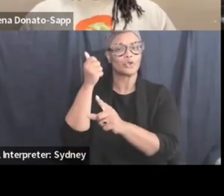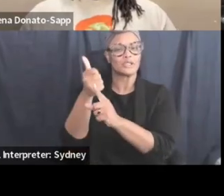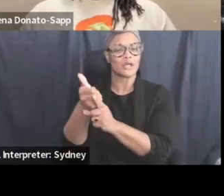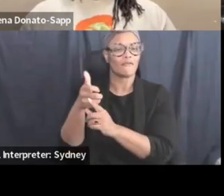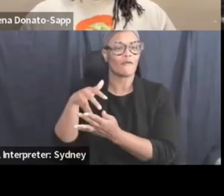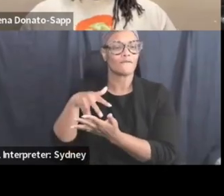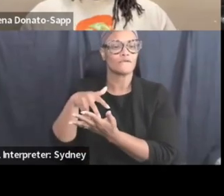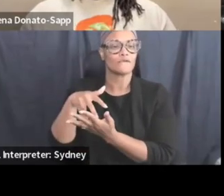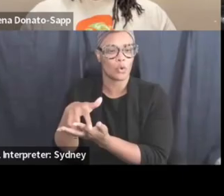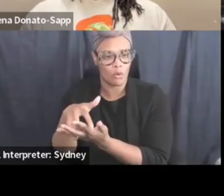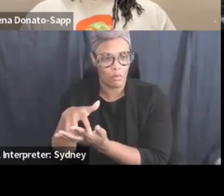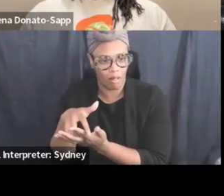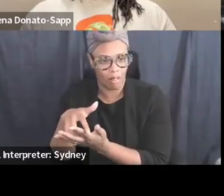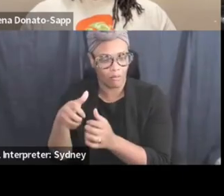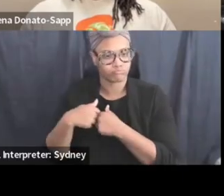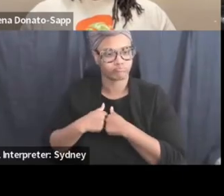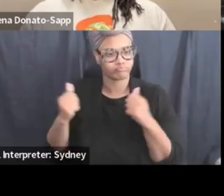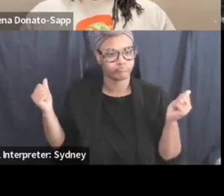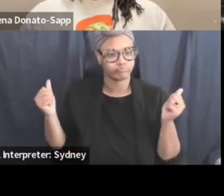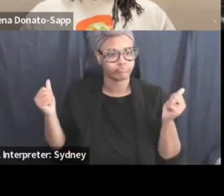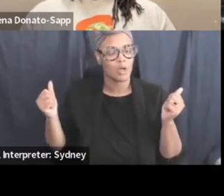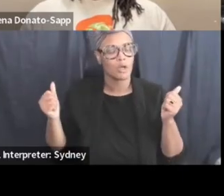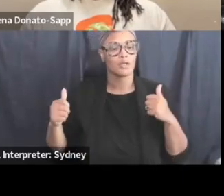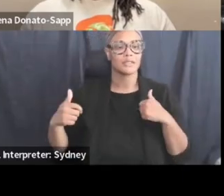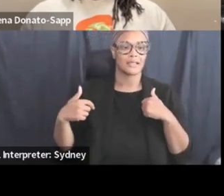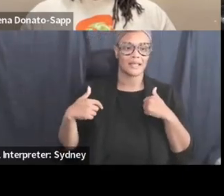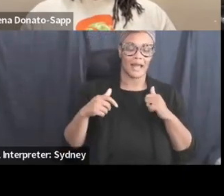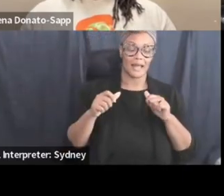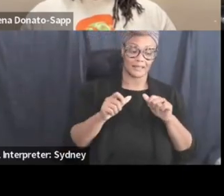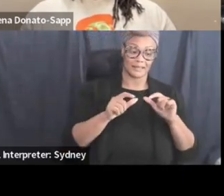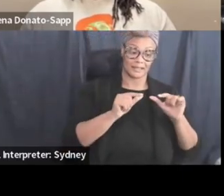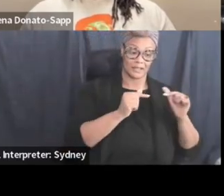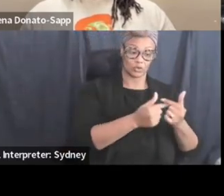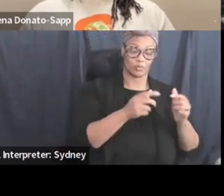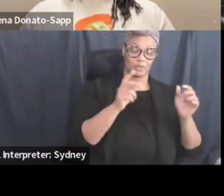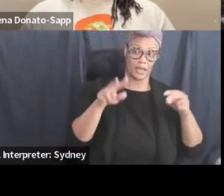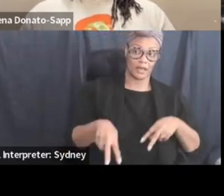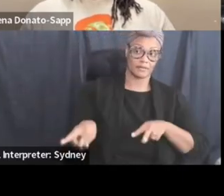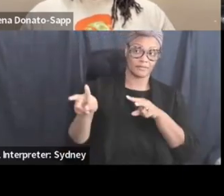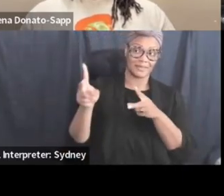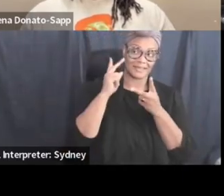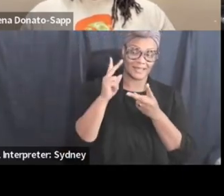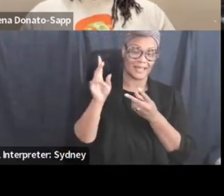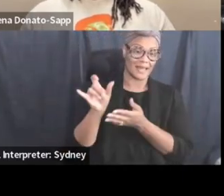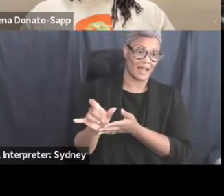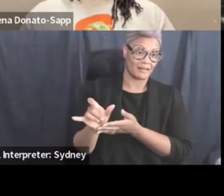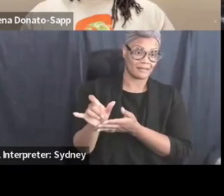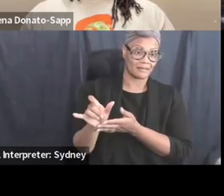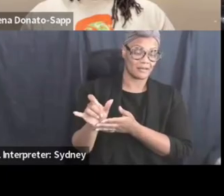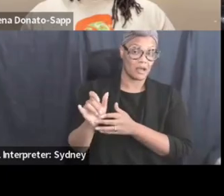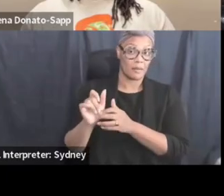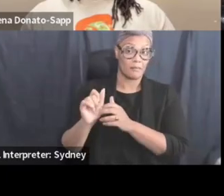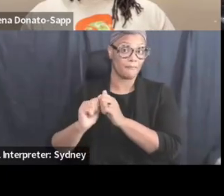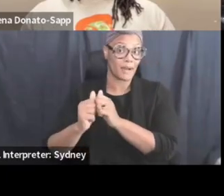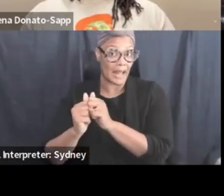So you can do that by partnering with those trusted in the community, those trusted